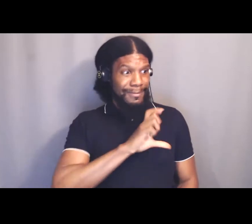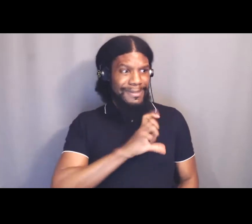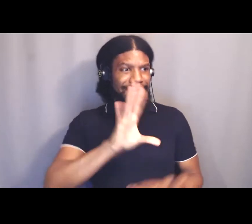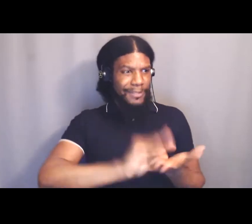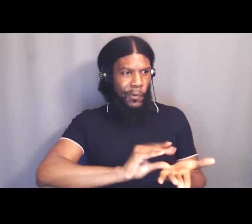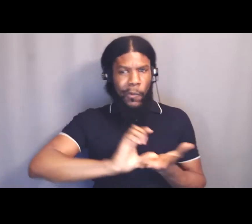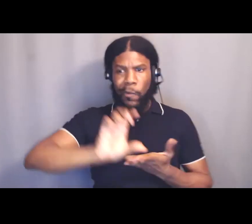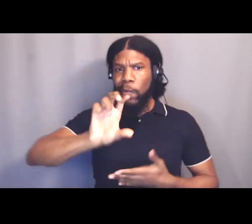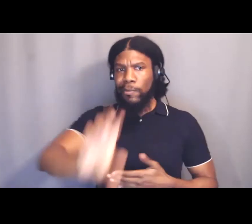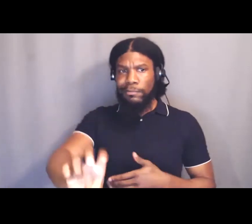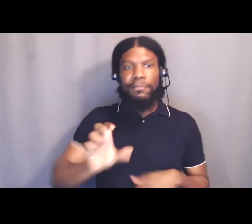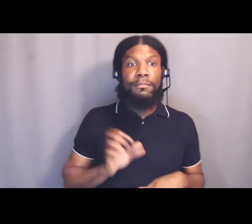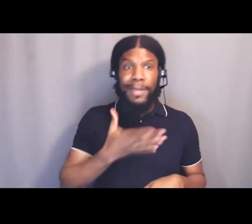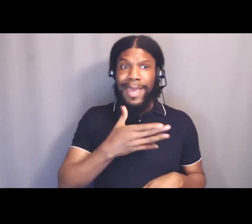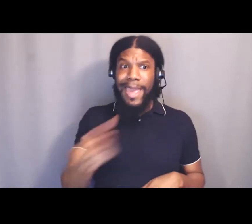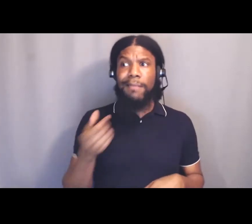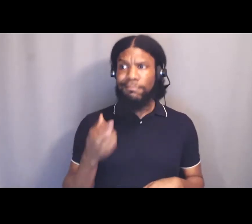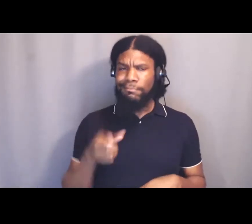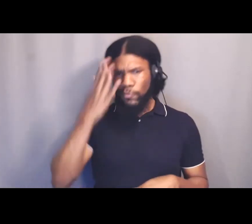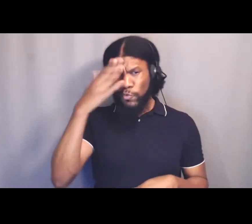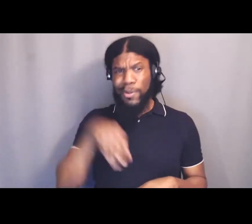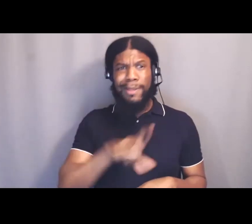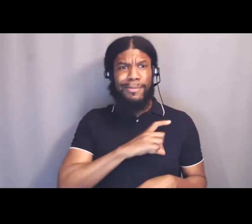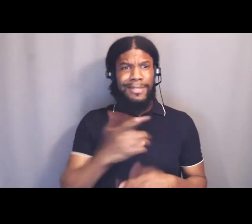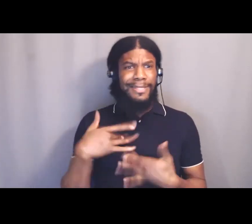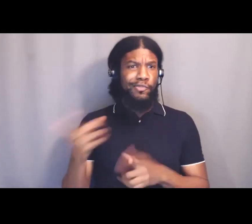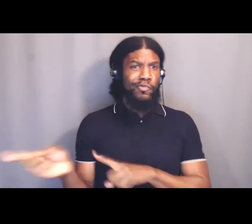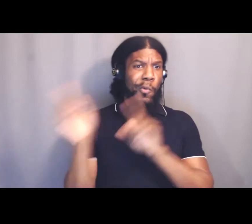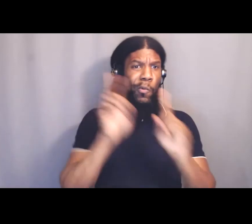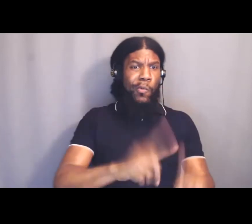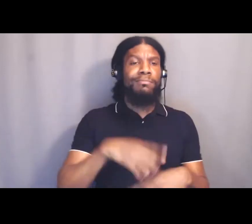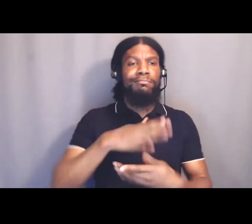or from campuses, and also just make sure that